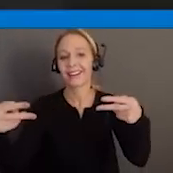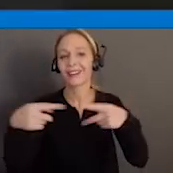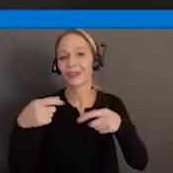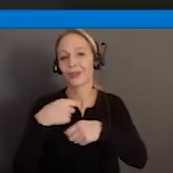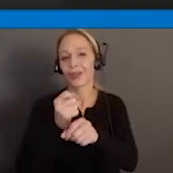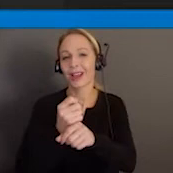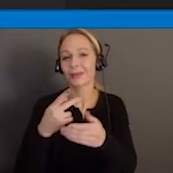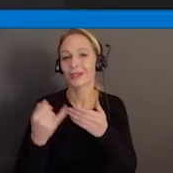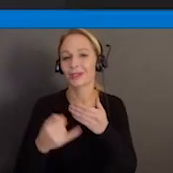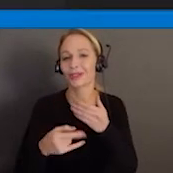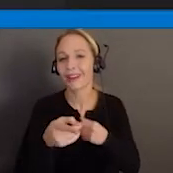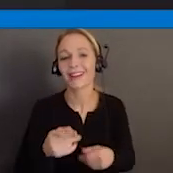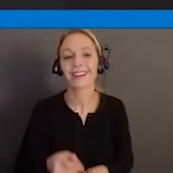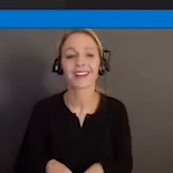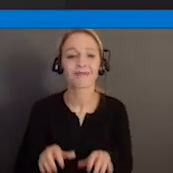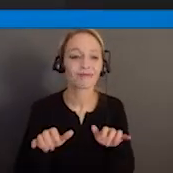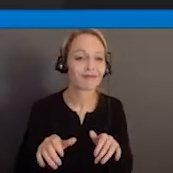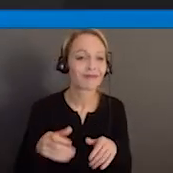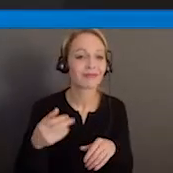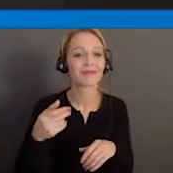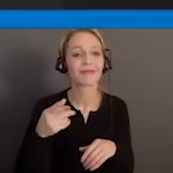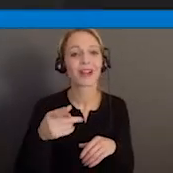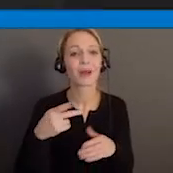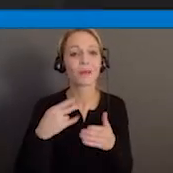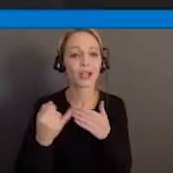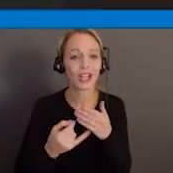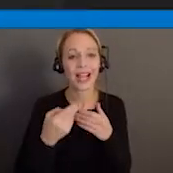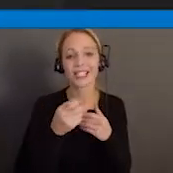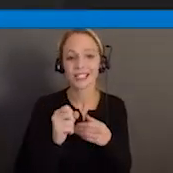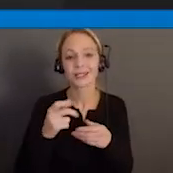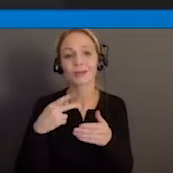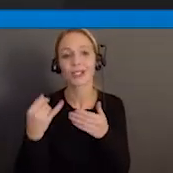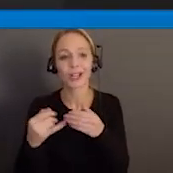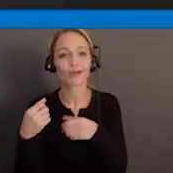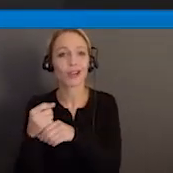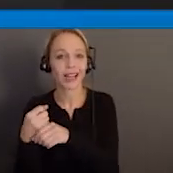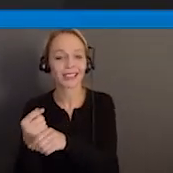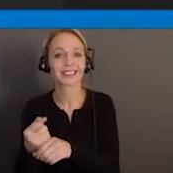GOING TO ASK ME A FEW QUESTIONS HERE.